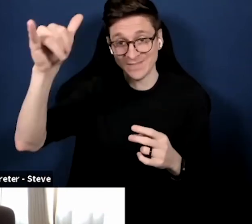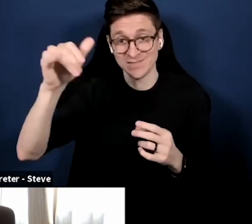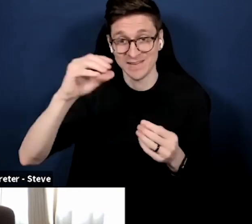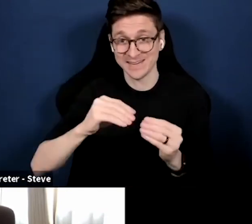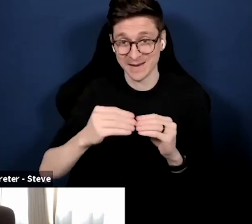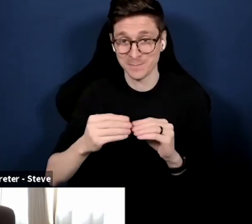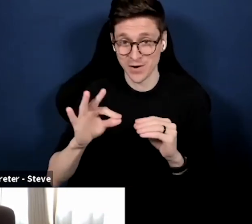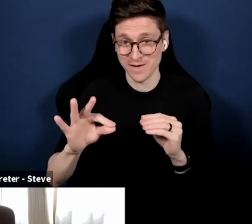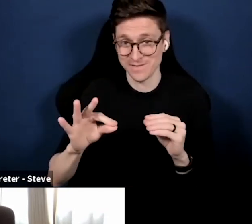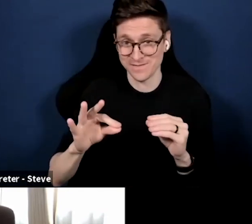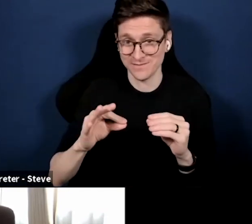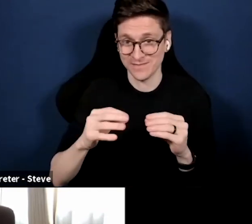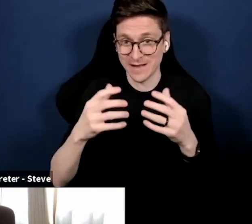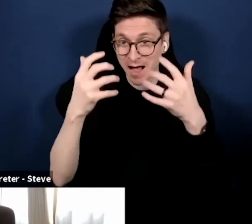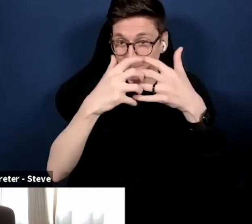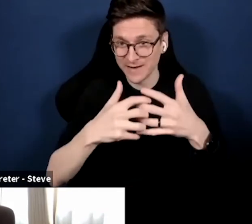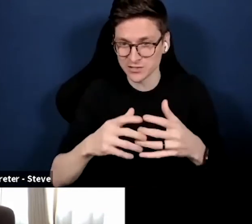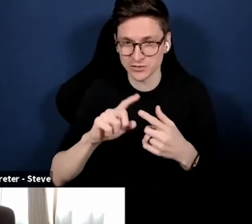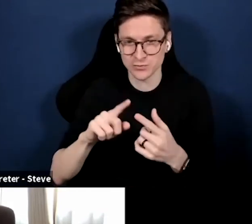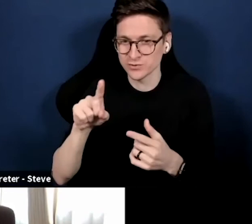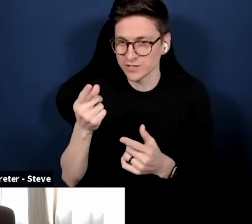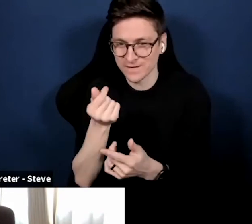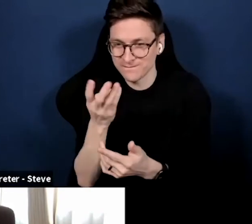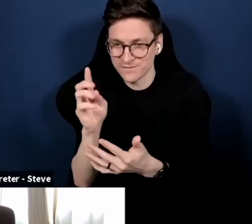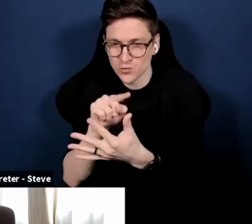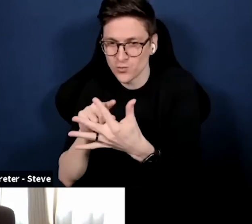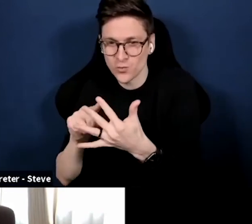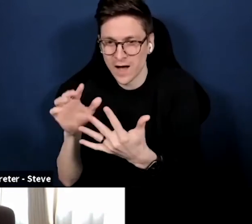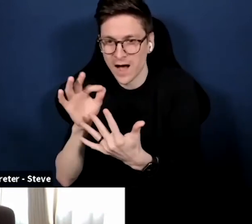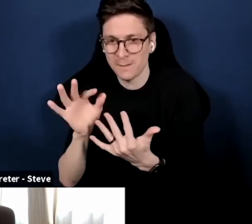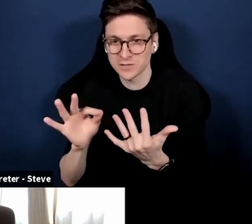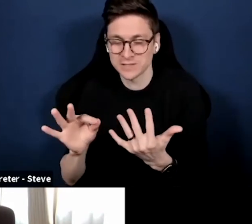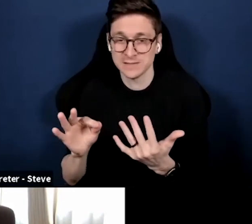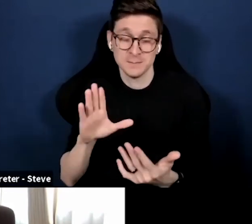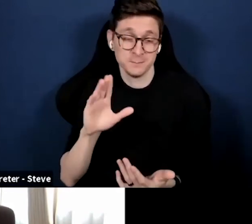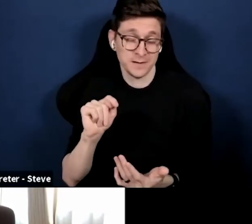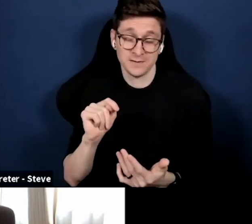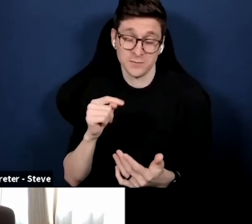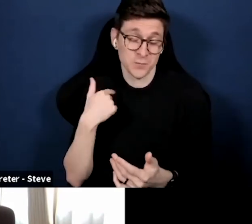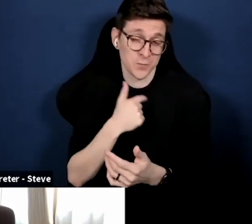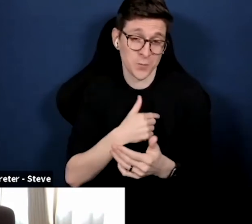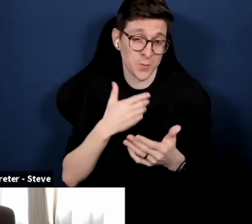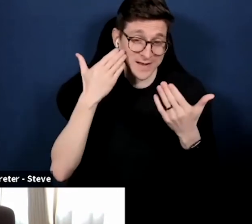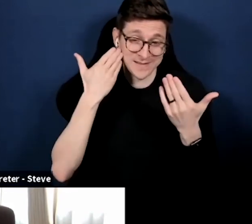few cases and so we don't really know the answer to the question that you asked but but that's how